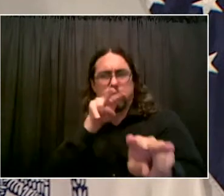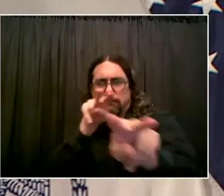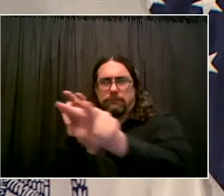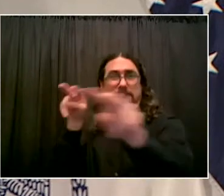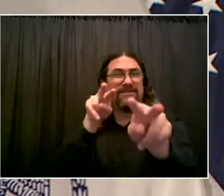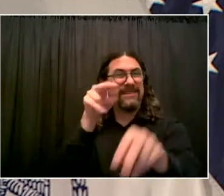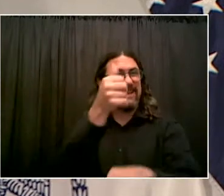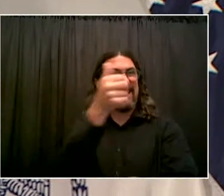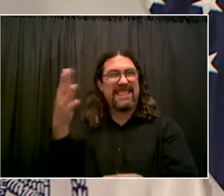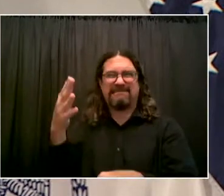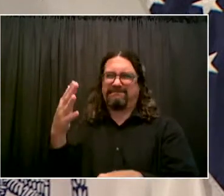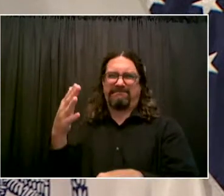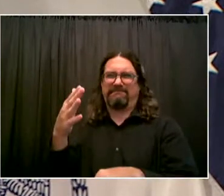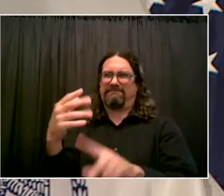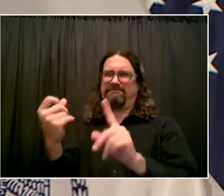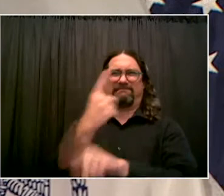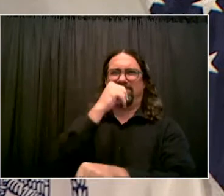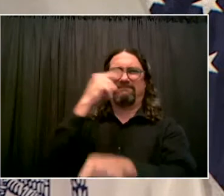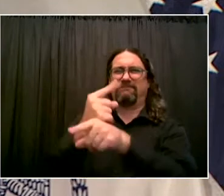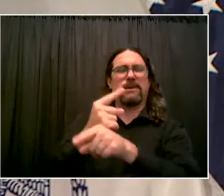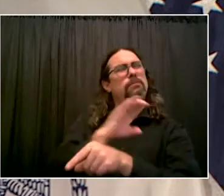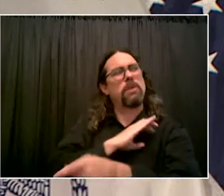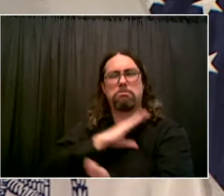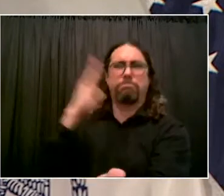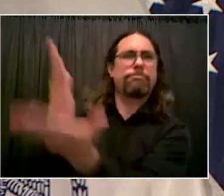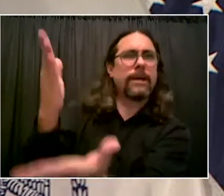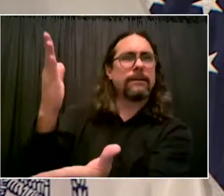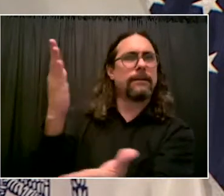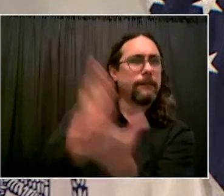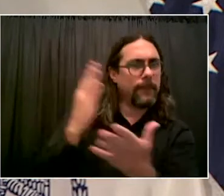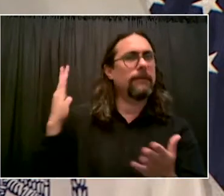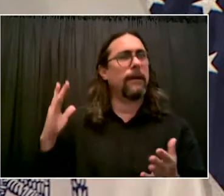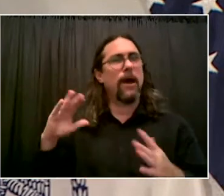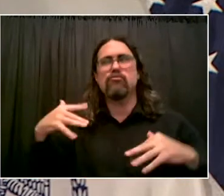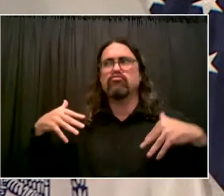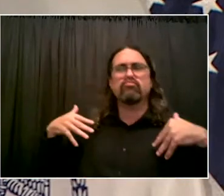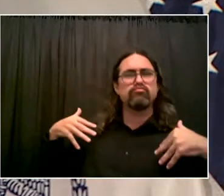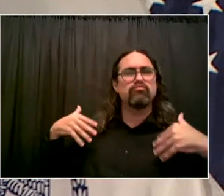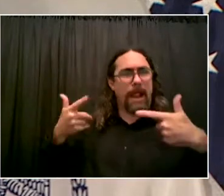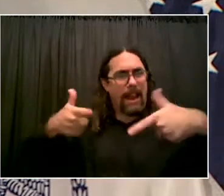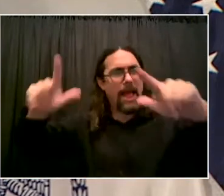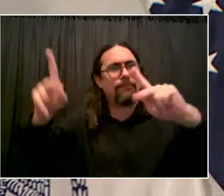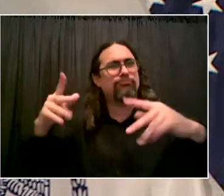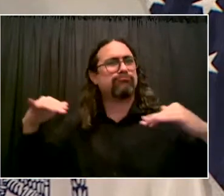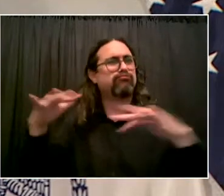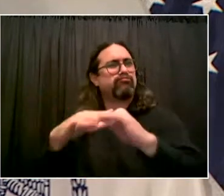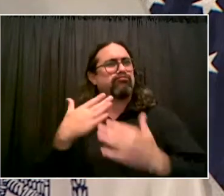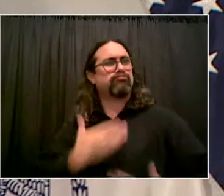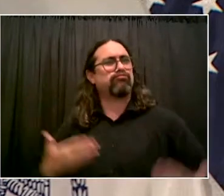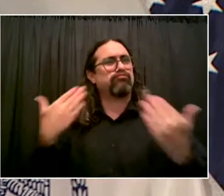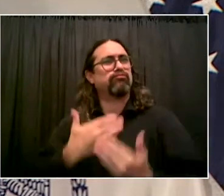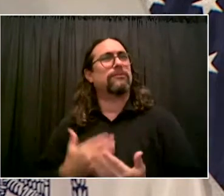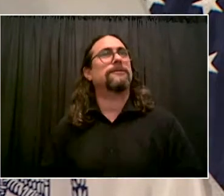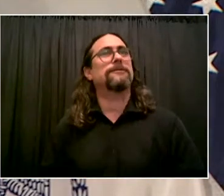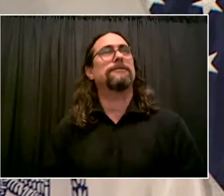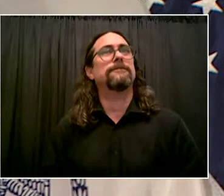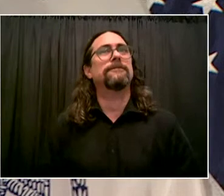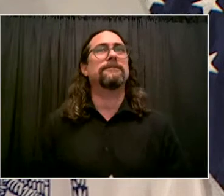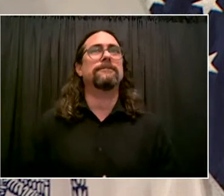BEFORE THE PANDEMIC AND DROVE DOWN CRIME WERE GOING TO DO IT AGAIN. CONGMI OUT OF ONE OF E TH BIGGES T DISRUPTIONS IN